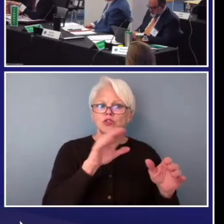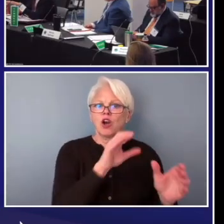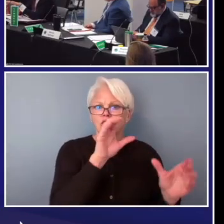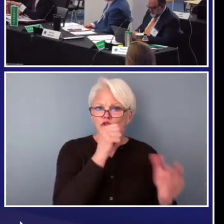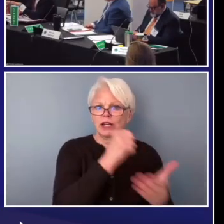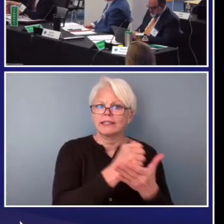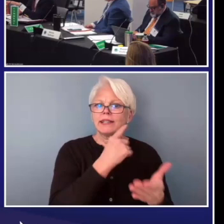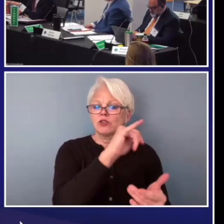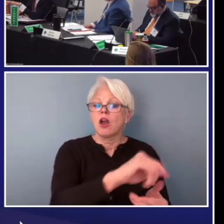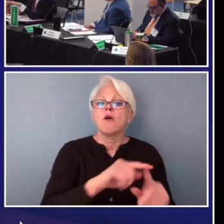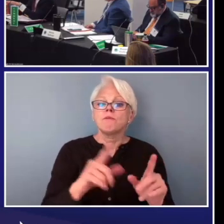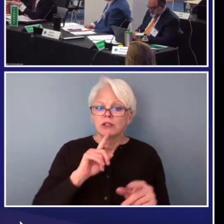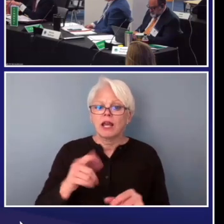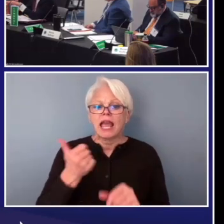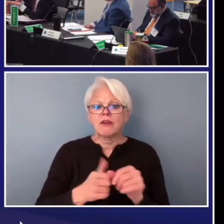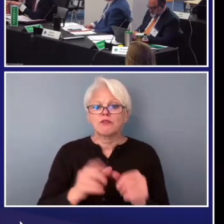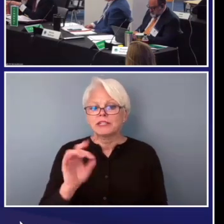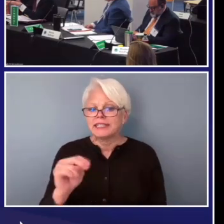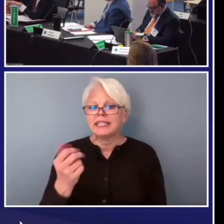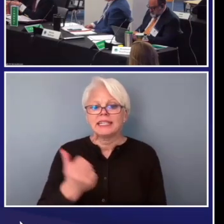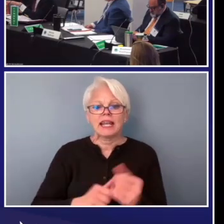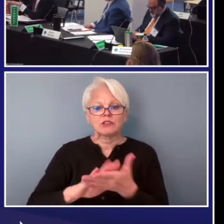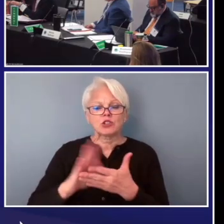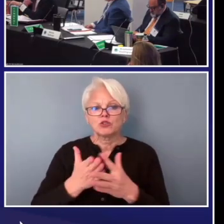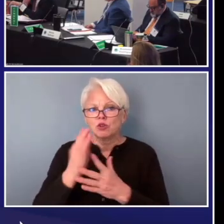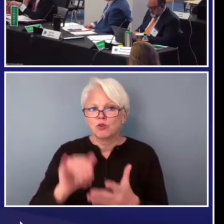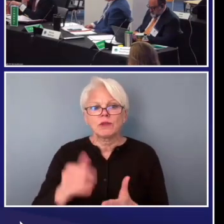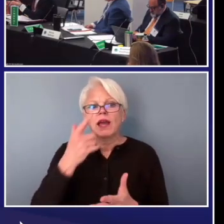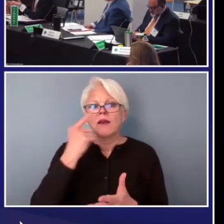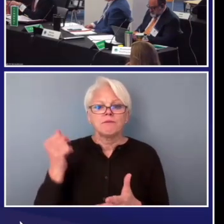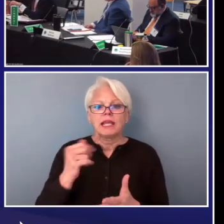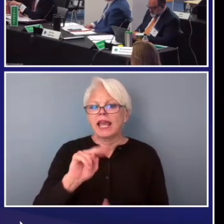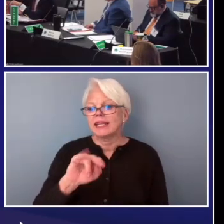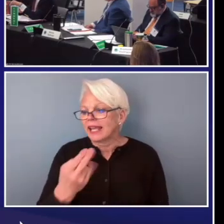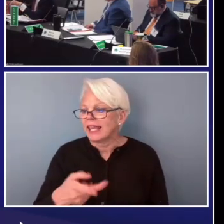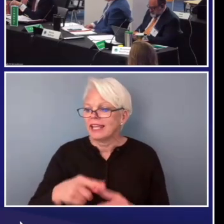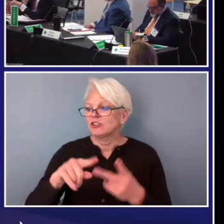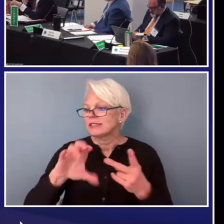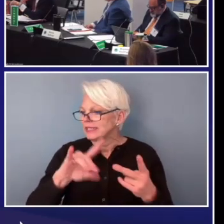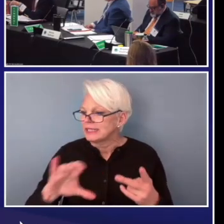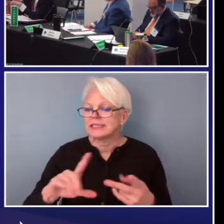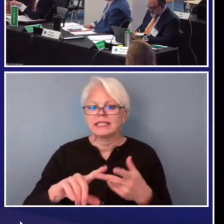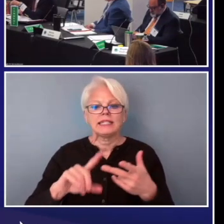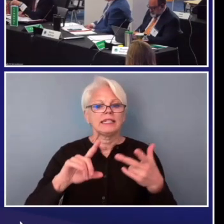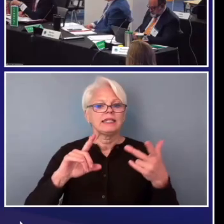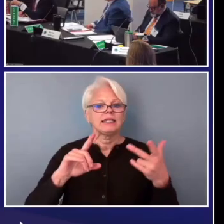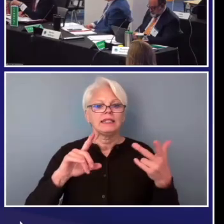through it because the, the NIH, the CDC, Health Services Research Administration, all require them to be accredited.